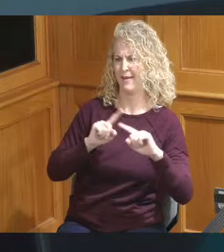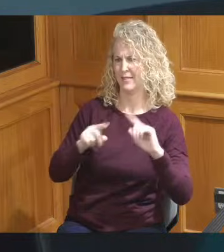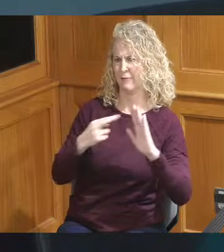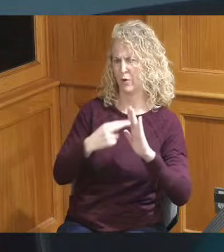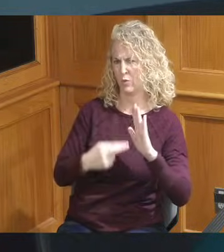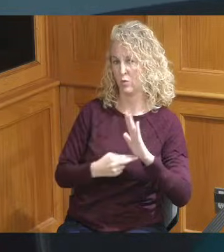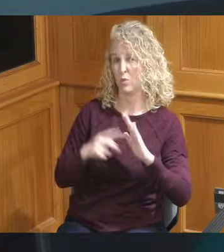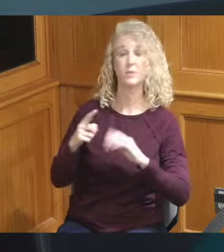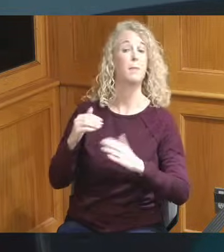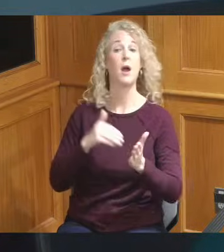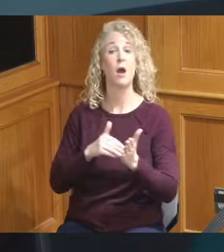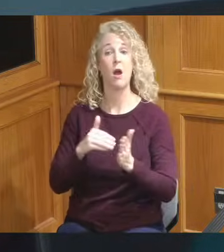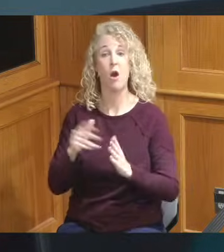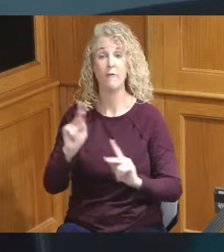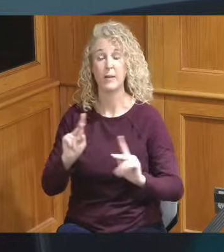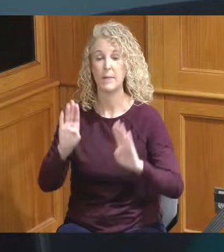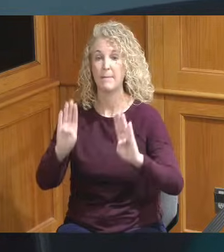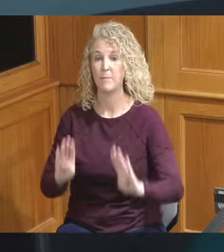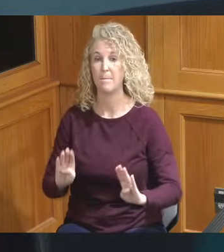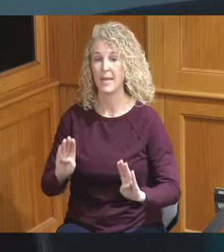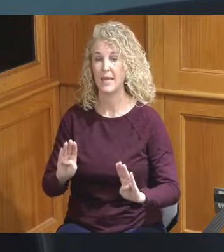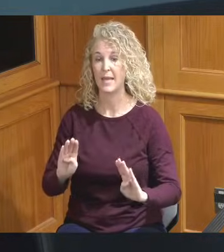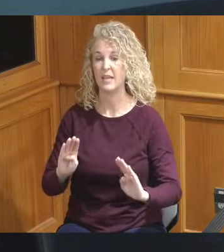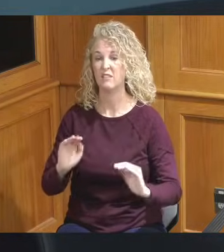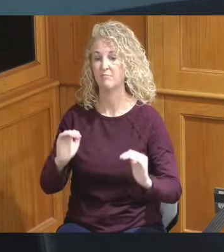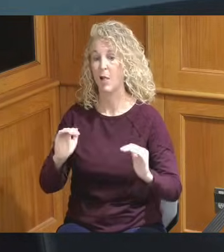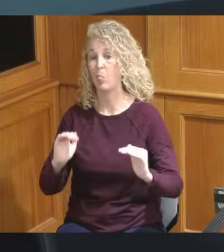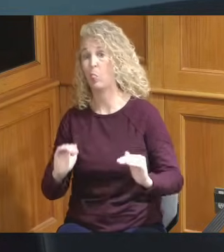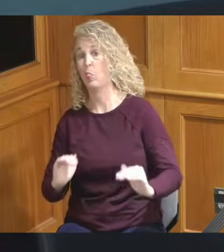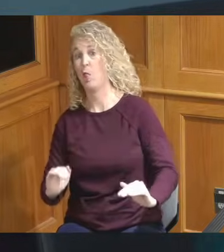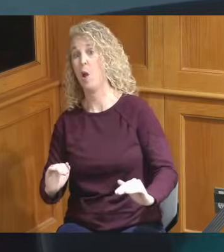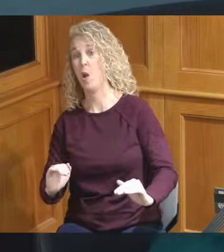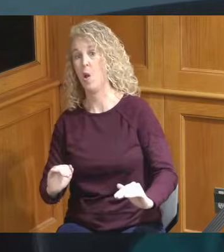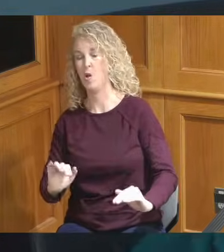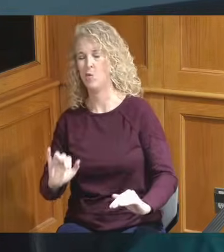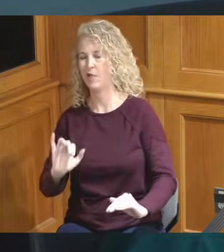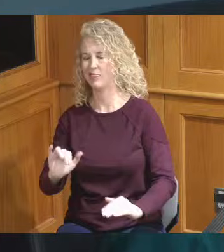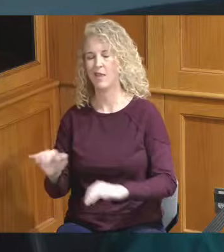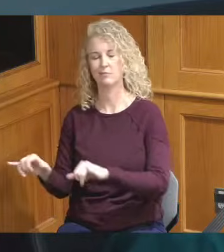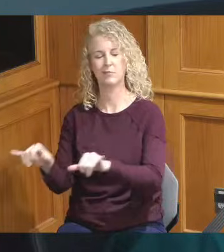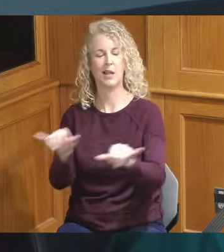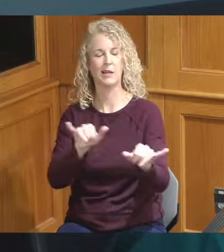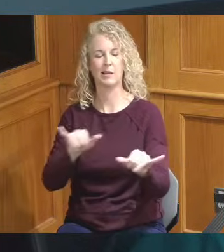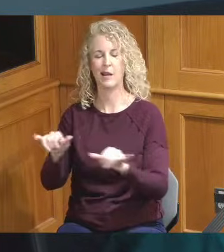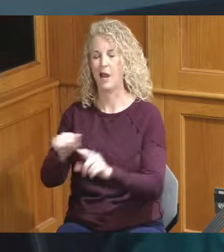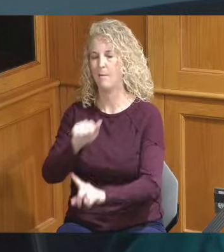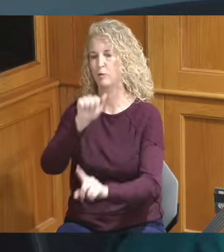know, a lot of times people be it low. That's the number one trick in construction. They be it low